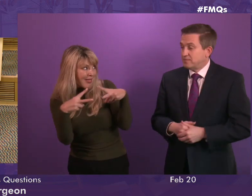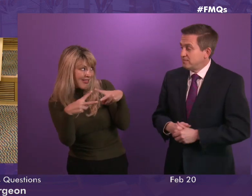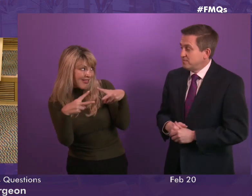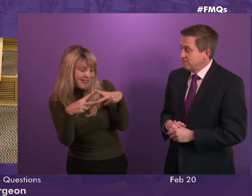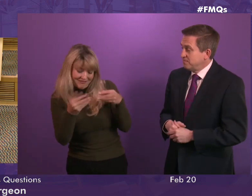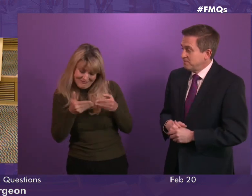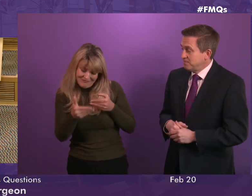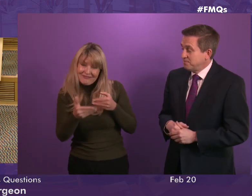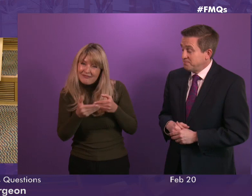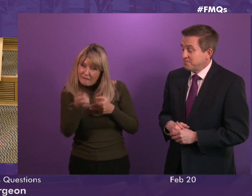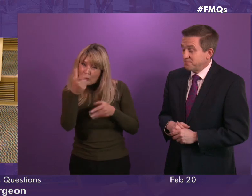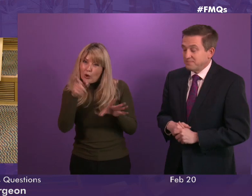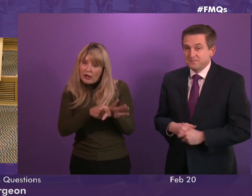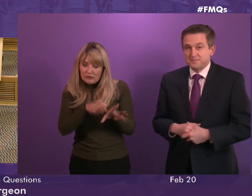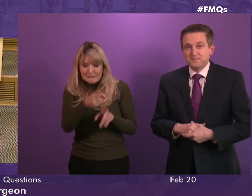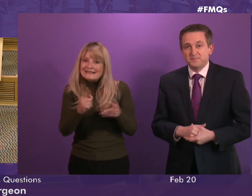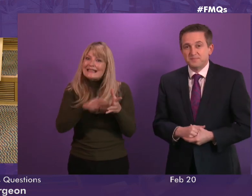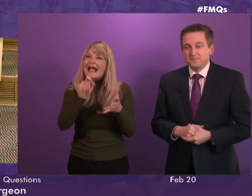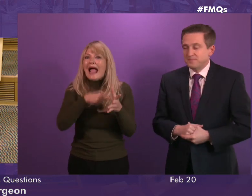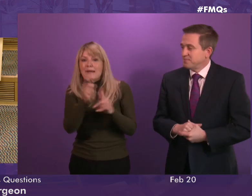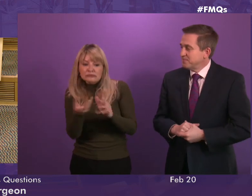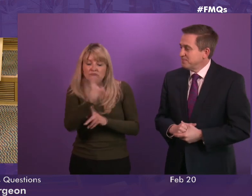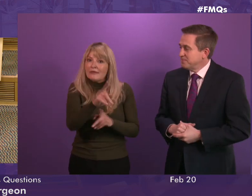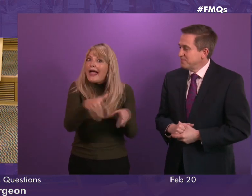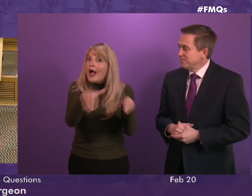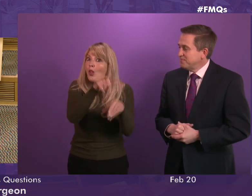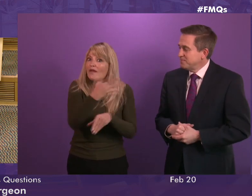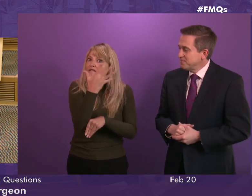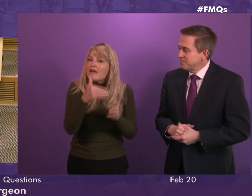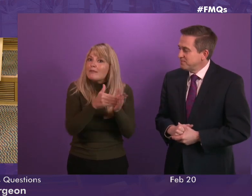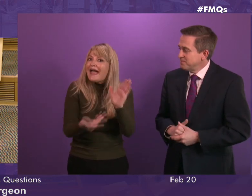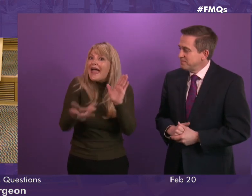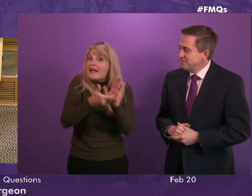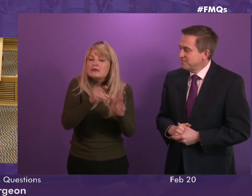of a couple of years. That capital budget includes £5 million of extra funding that